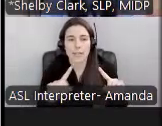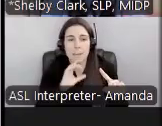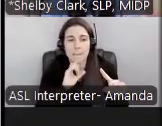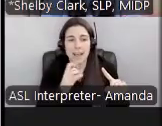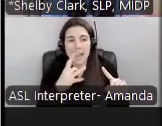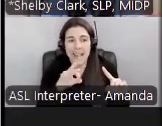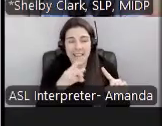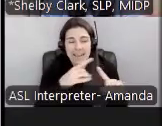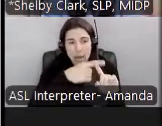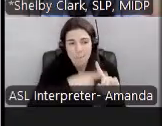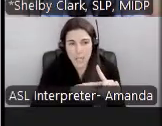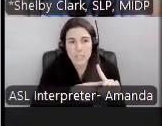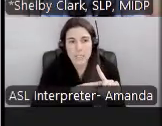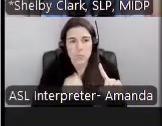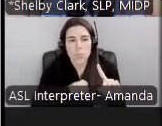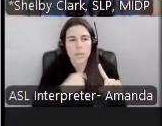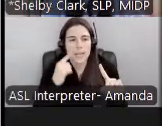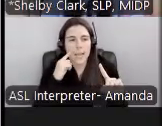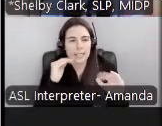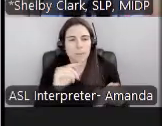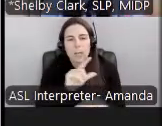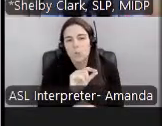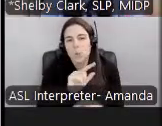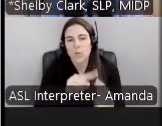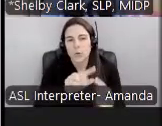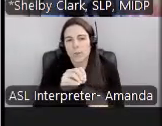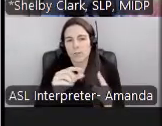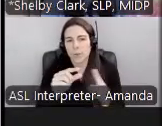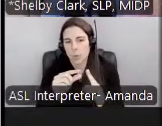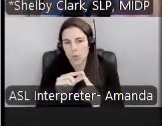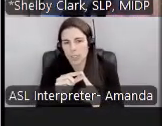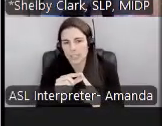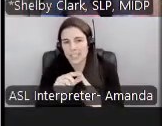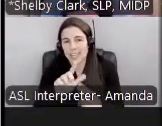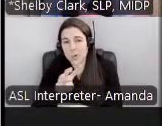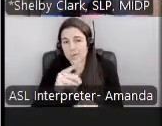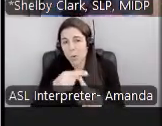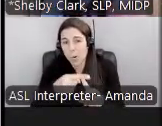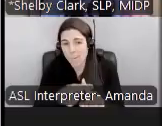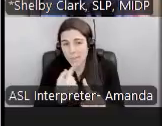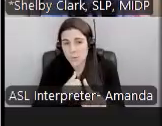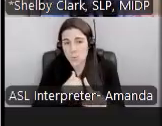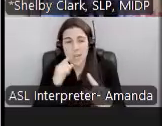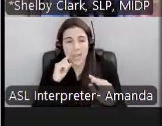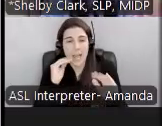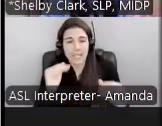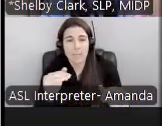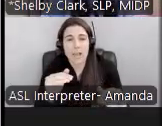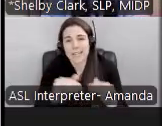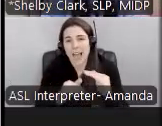words, and by 24 months, at least 50 words. So Sophie is way behind this trajectory.